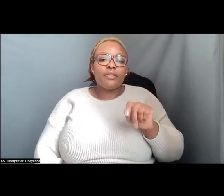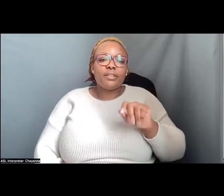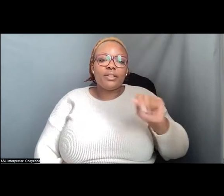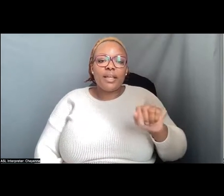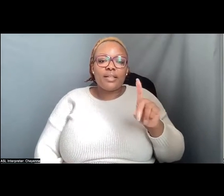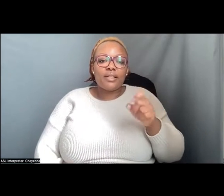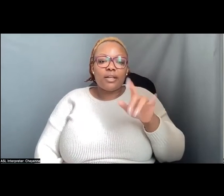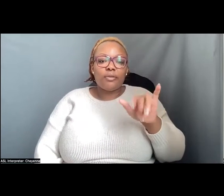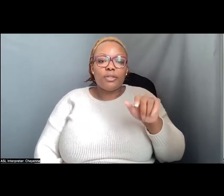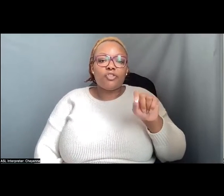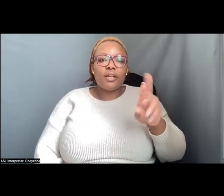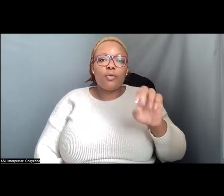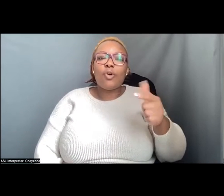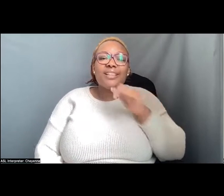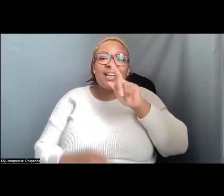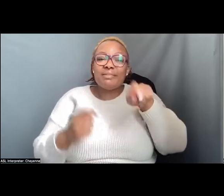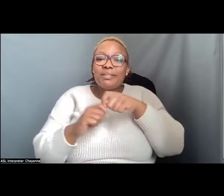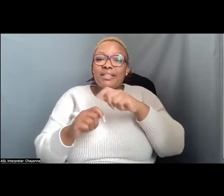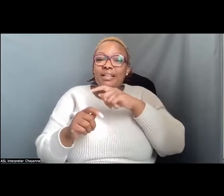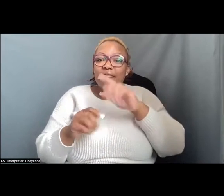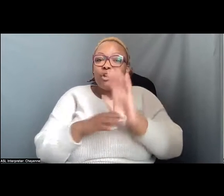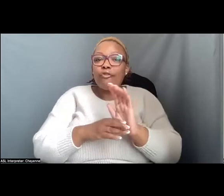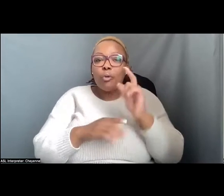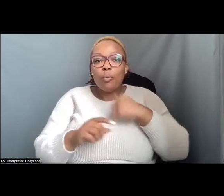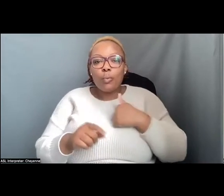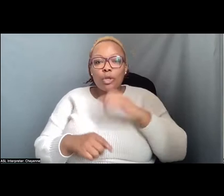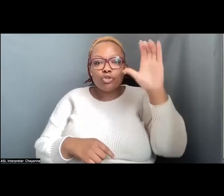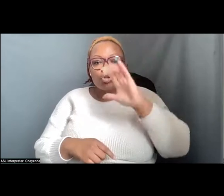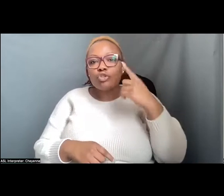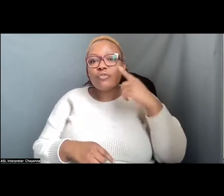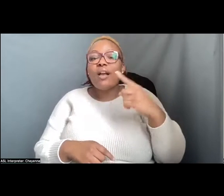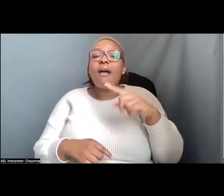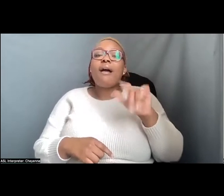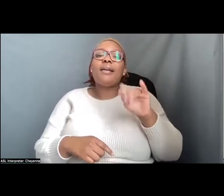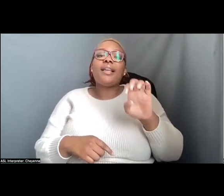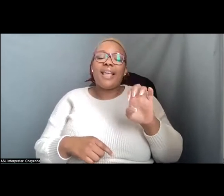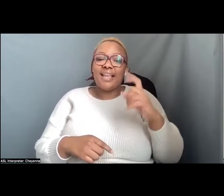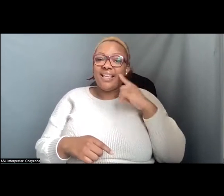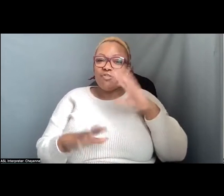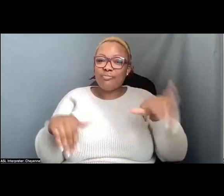And I think Katy, if you could drop the list of films we funded last year into the chat.